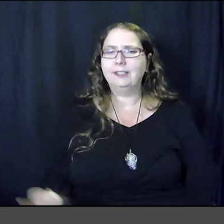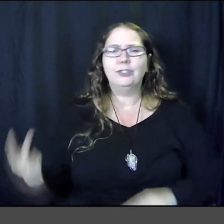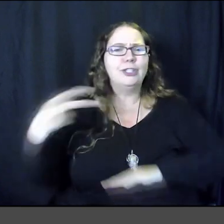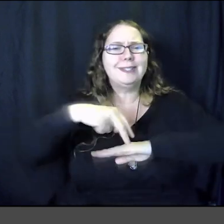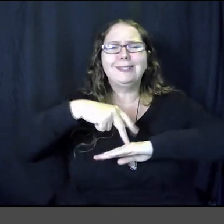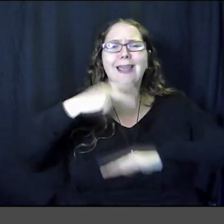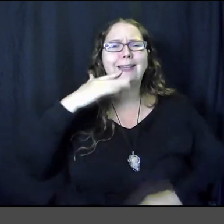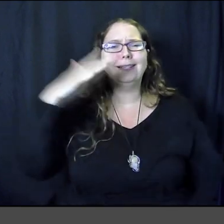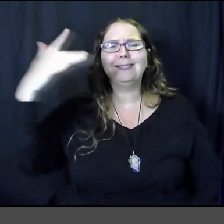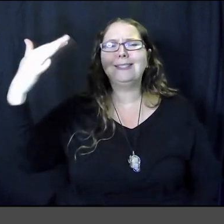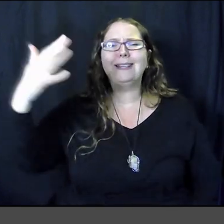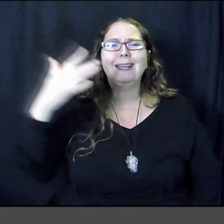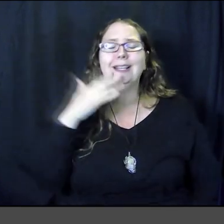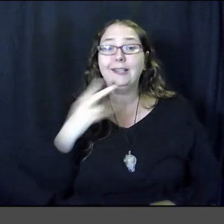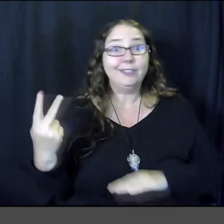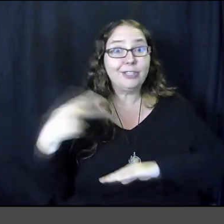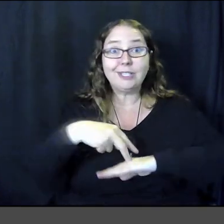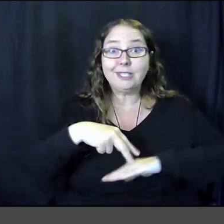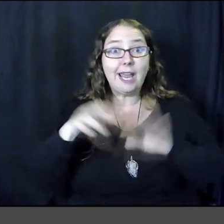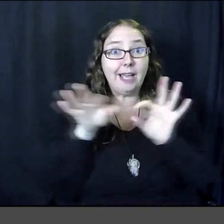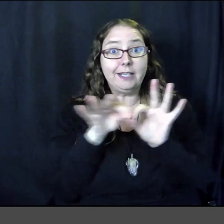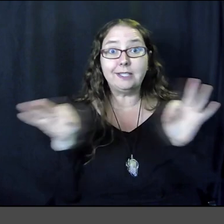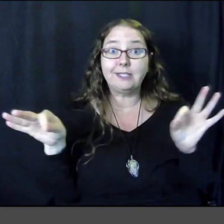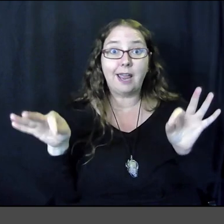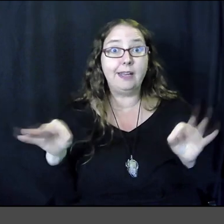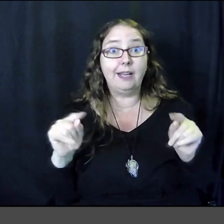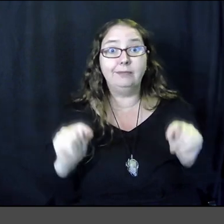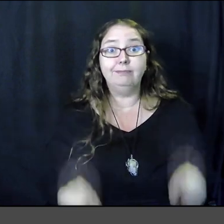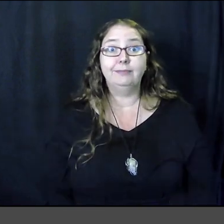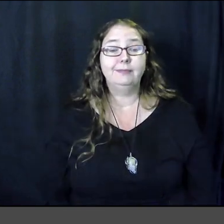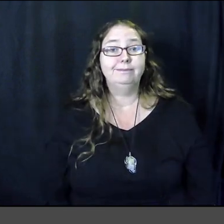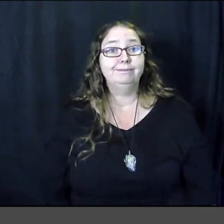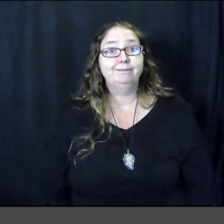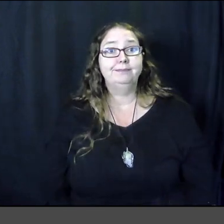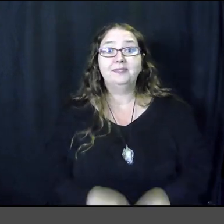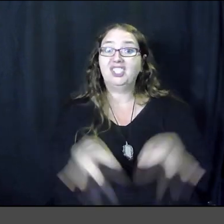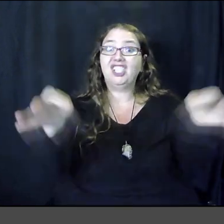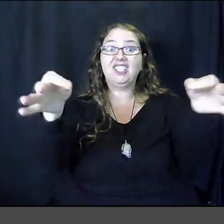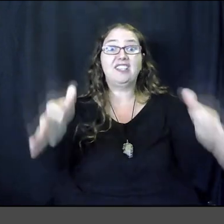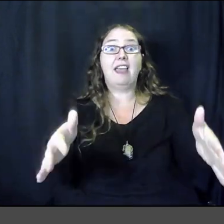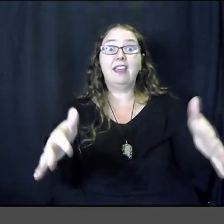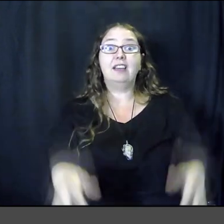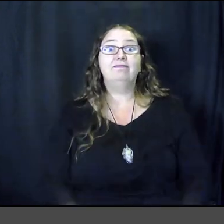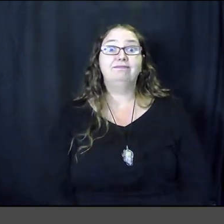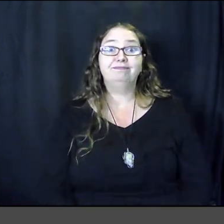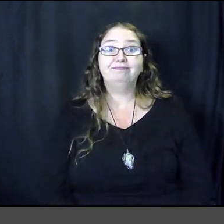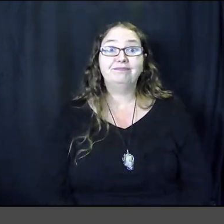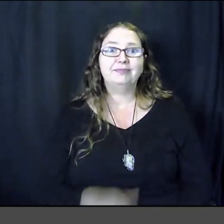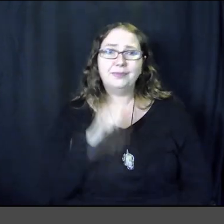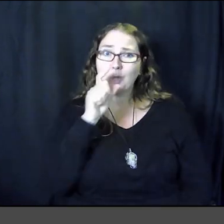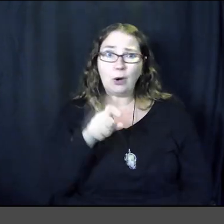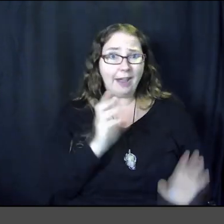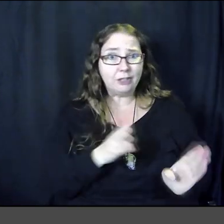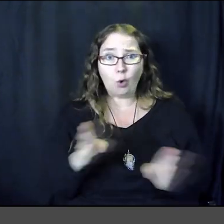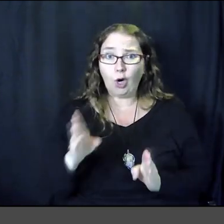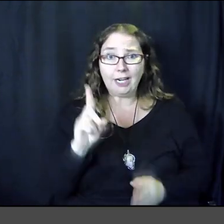STAND UP AND SAY IT, AND THEN THE WAY TO ORGANIZE A THOUSAND PEOPLE, YOU PROBABLY CAN’T, BUT LET'S START